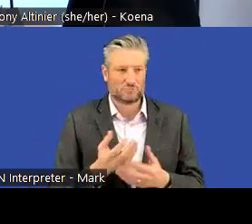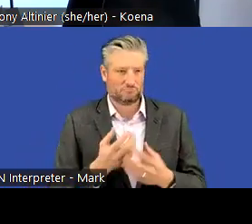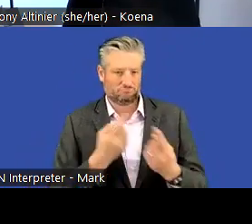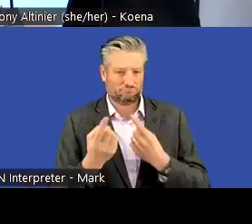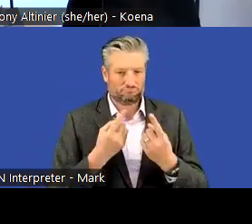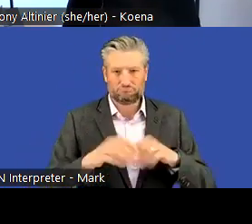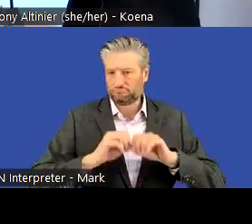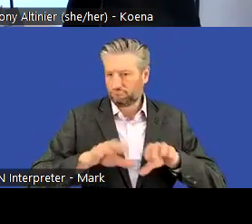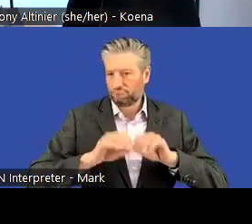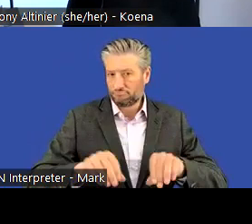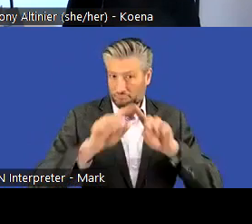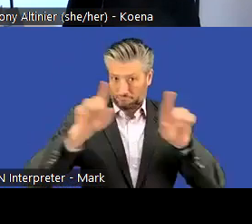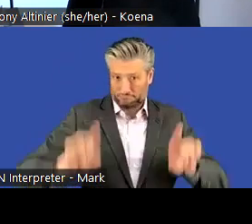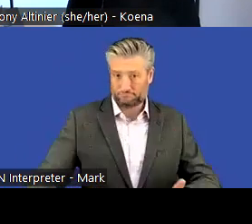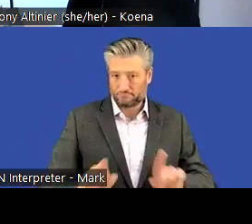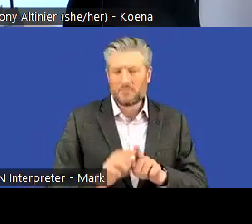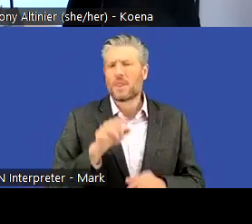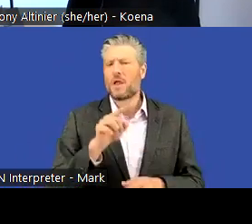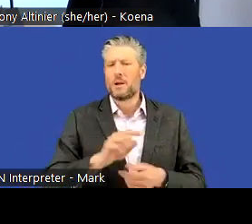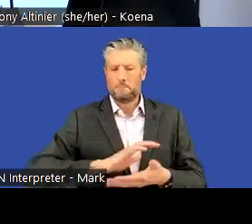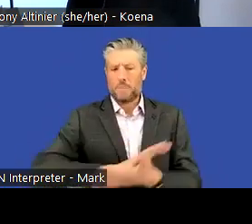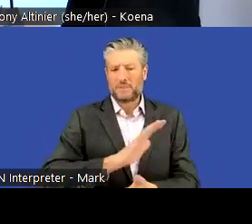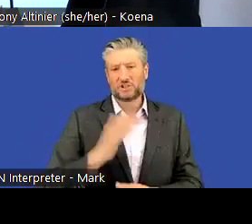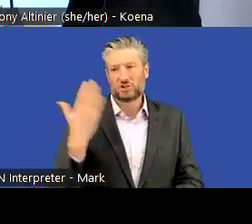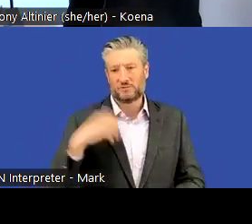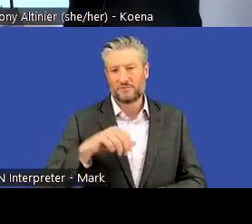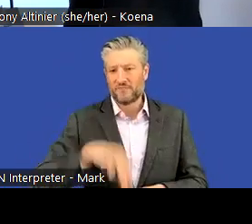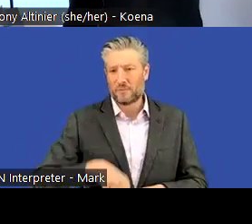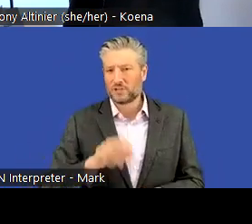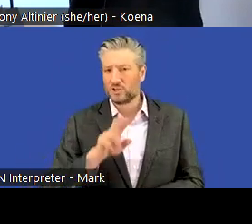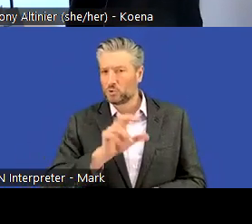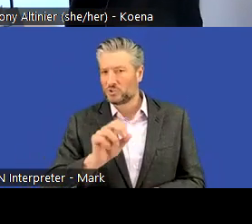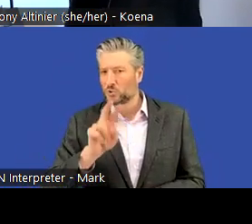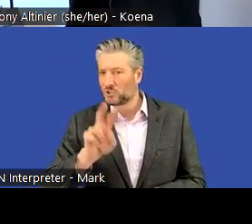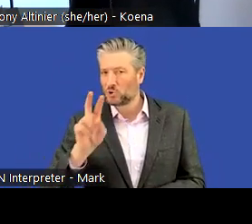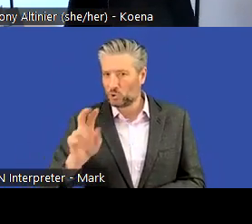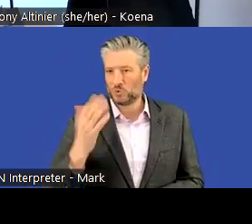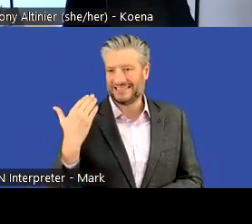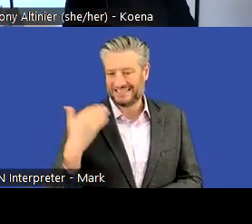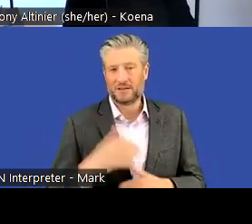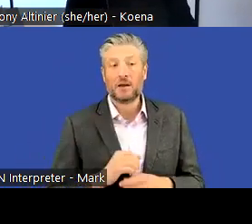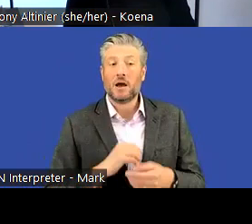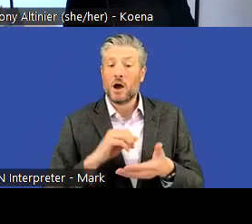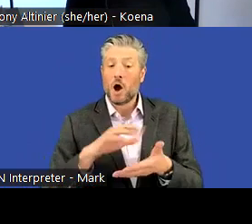It was published in February of 2022, but this report is contested.